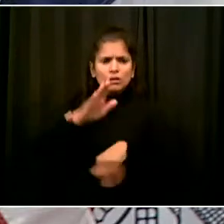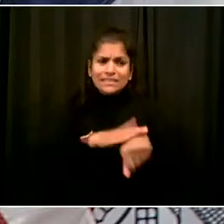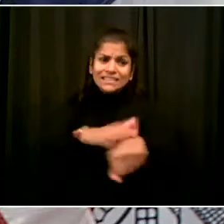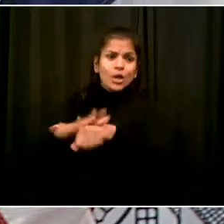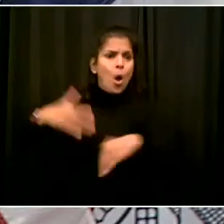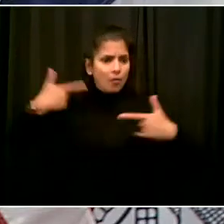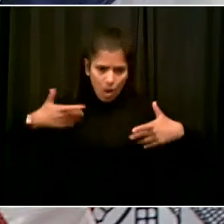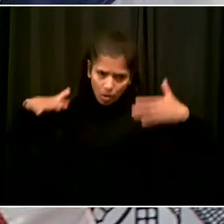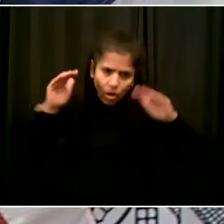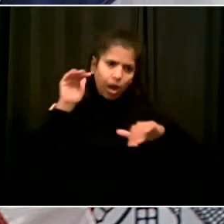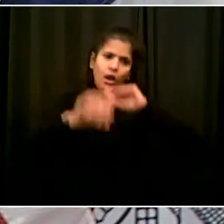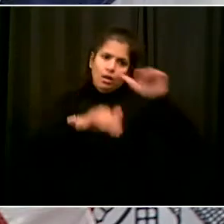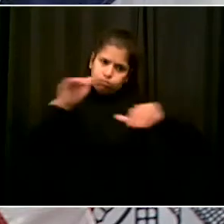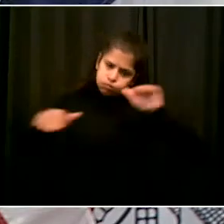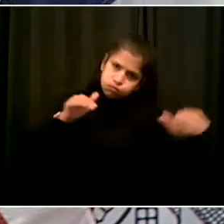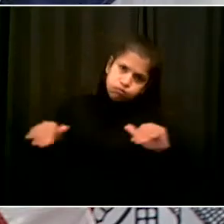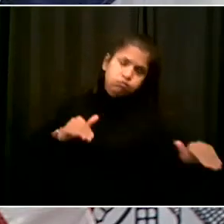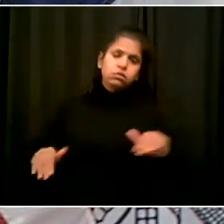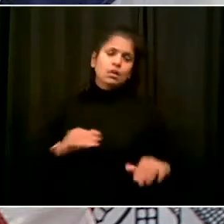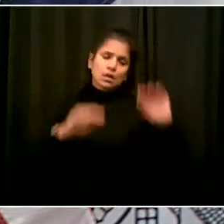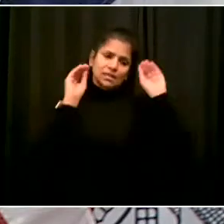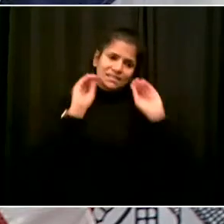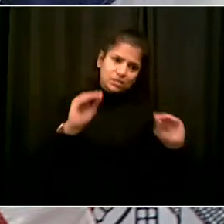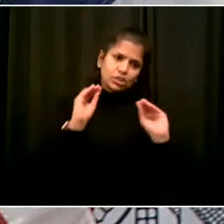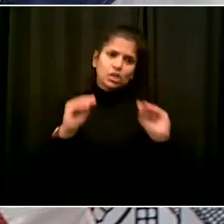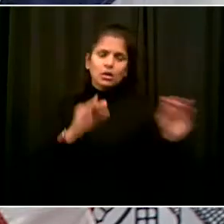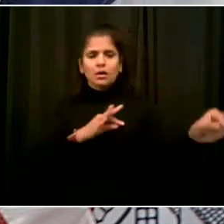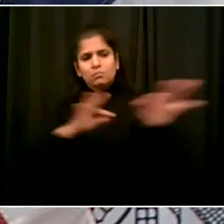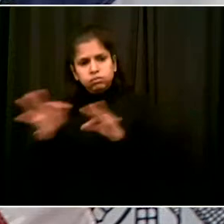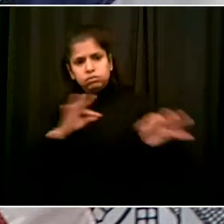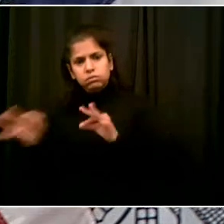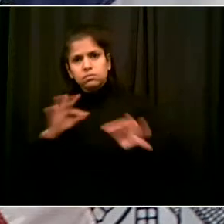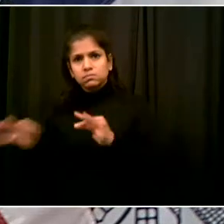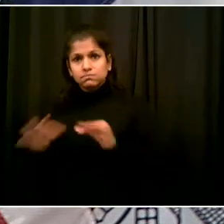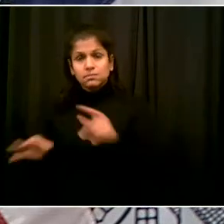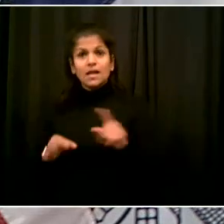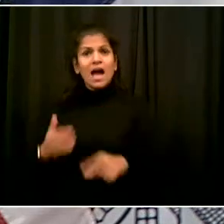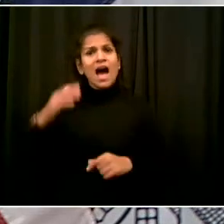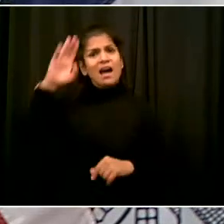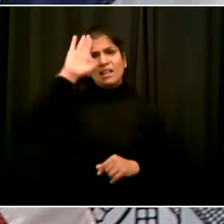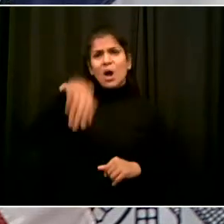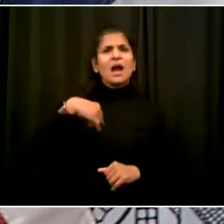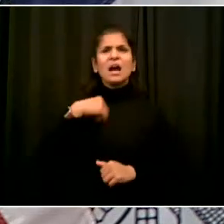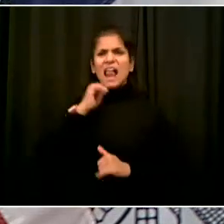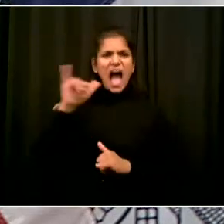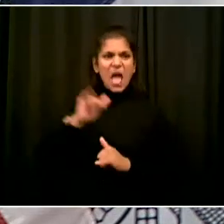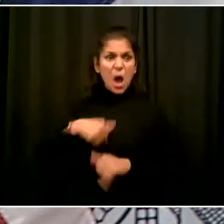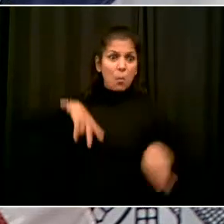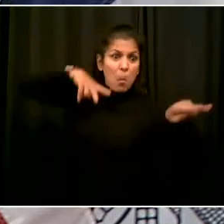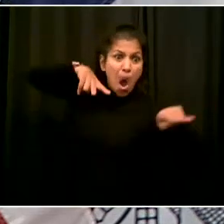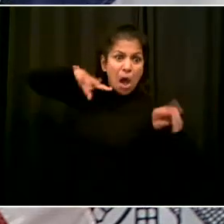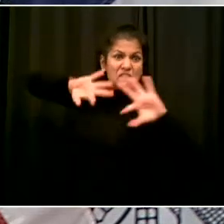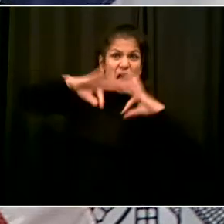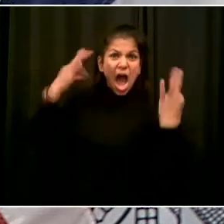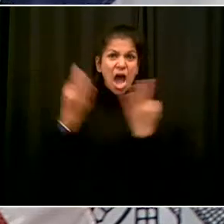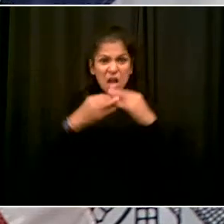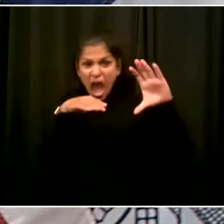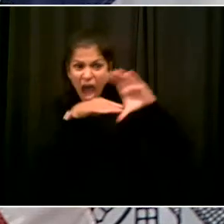FAFAMILY Y ISGOING TO MAKE THEIR OWN CHOICE, WE HAVE GIVEN THEM THE BEST GUIDANCE. THERE IS CERTAINLY NOT GOING TO BE ANY ENFORCEMENT IN TERMS OF FAMILY IS GOING TO BE TRAVEL IN LARGE